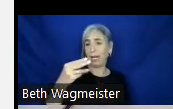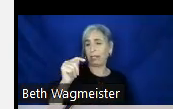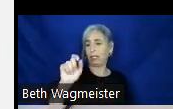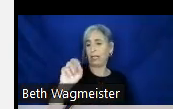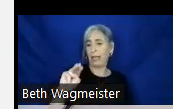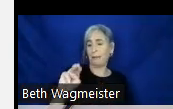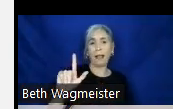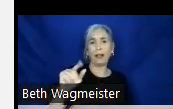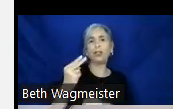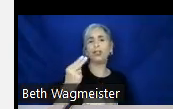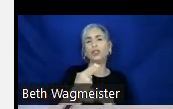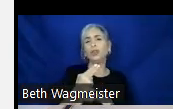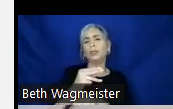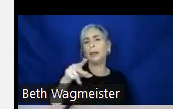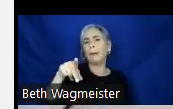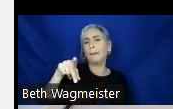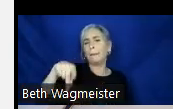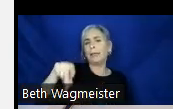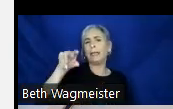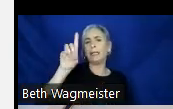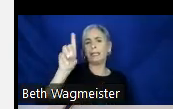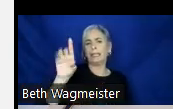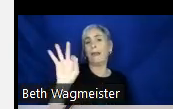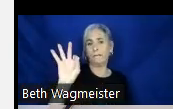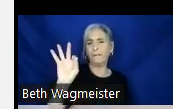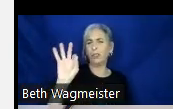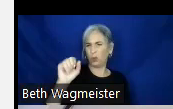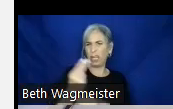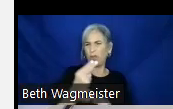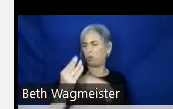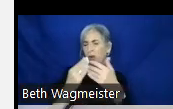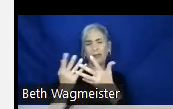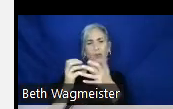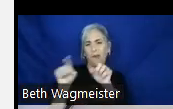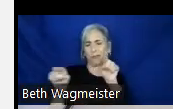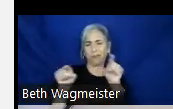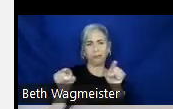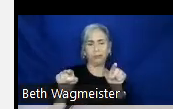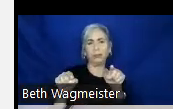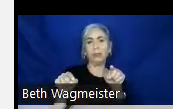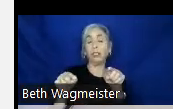it in a PDF. Or in XML or whatever you want. So the place where you manage content, you are not